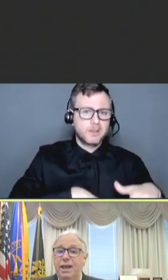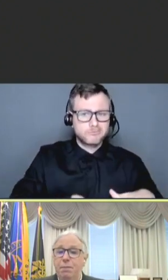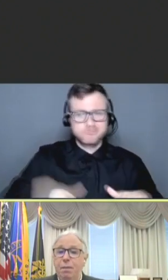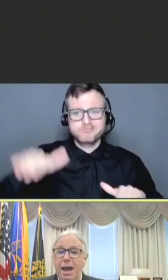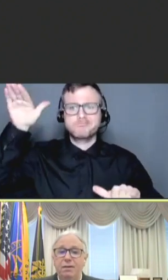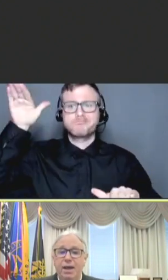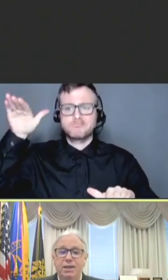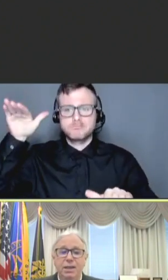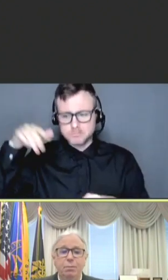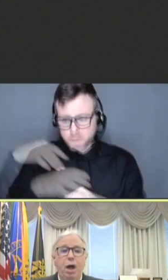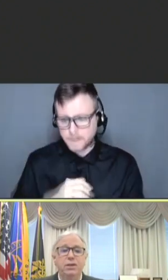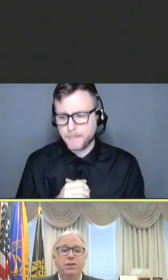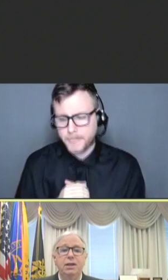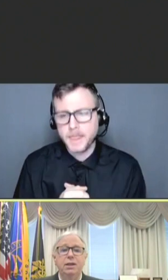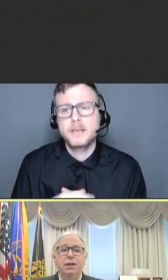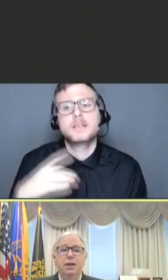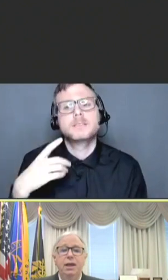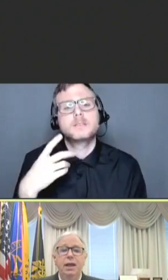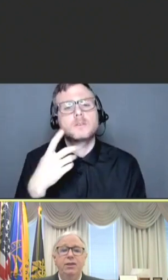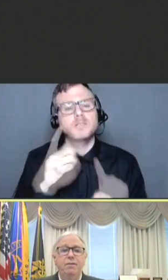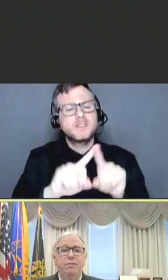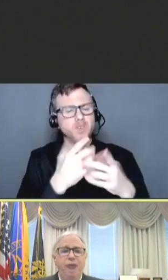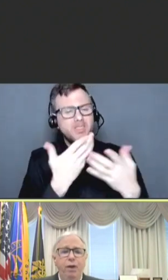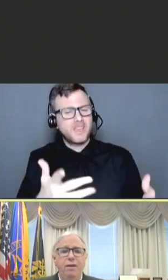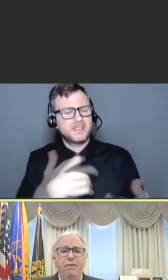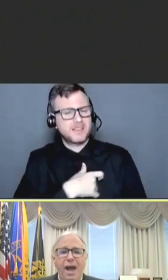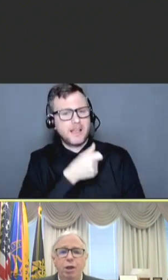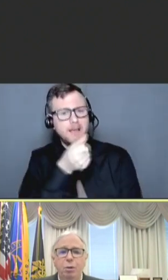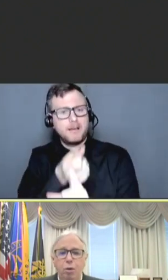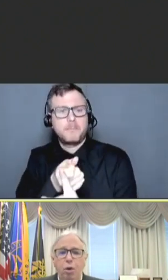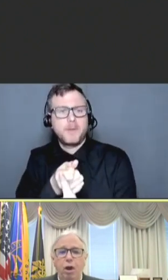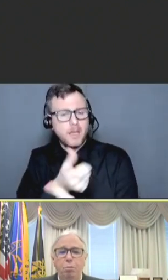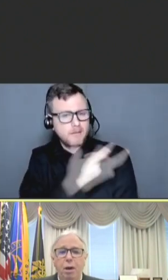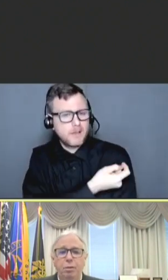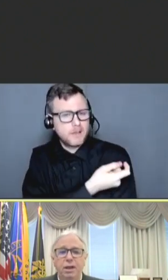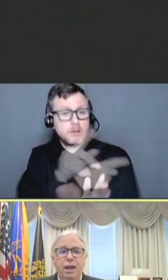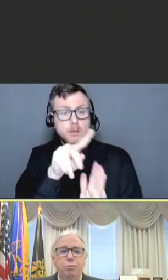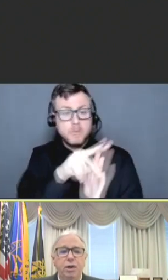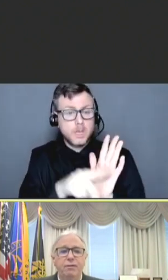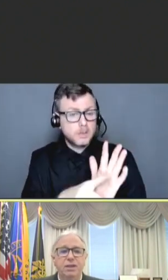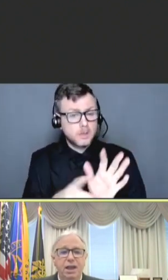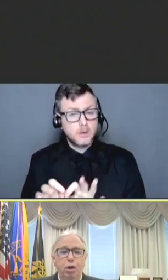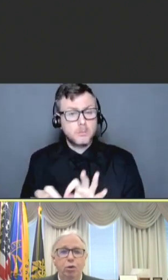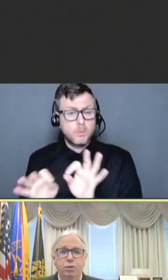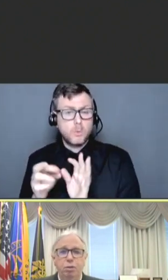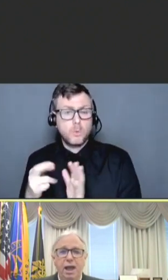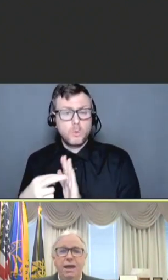could impact vaccine policy, and the very valuable role our public and private stakeholders play,